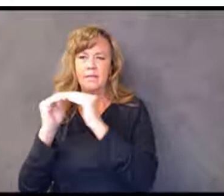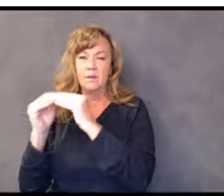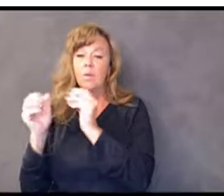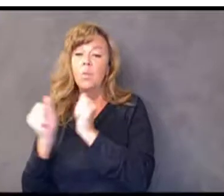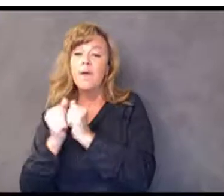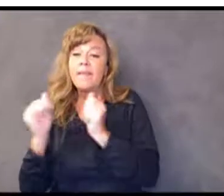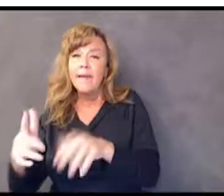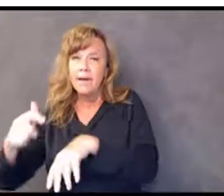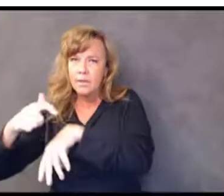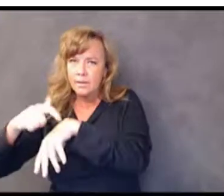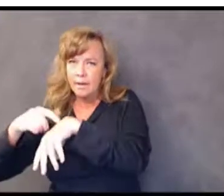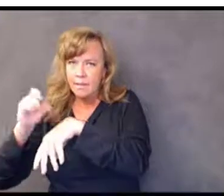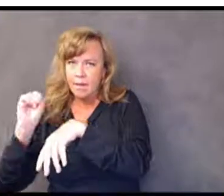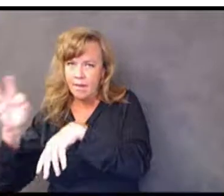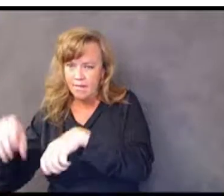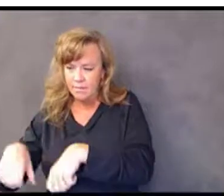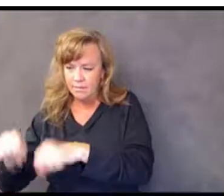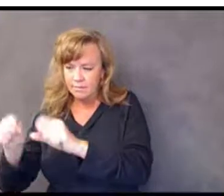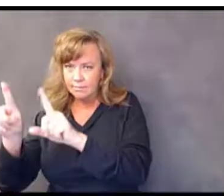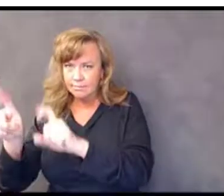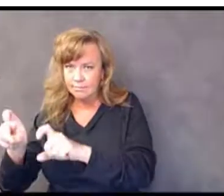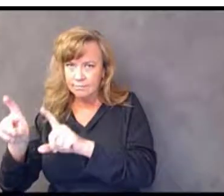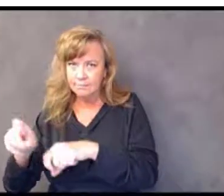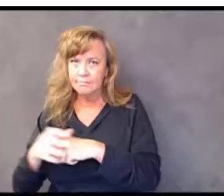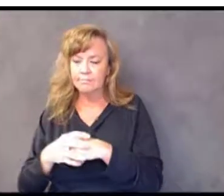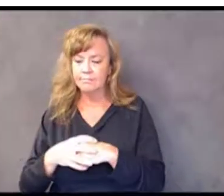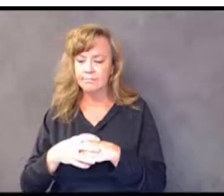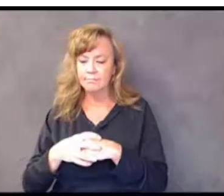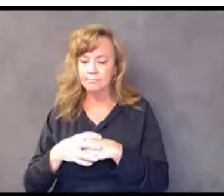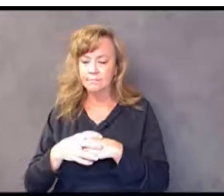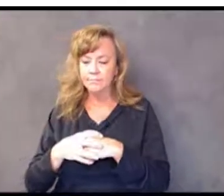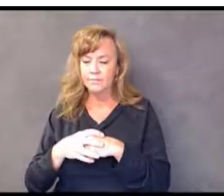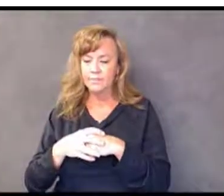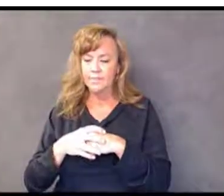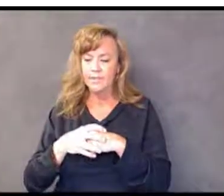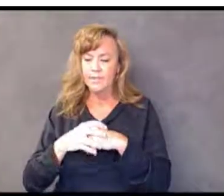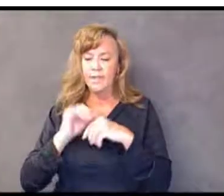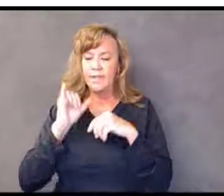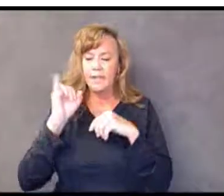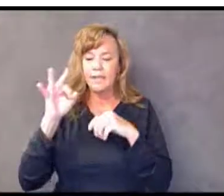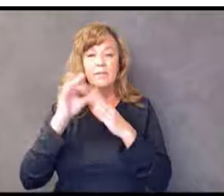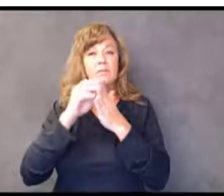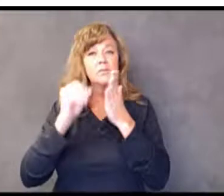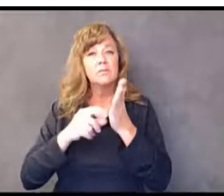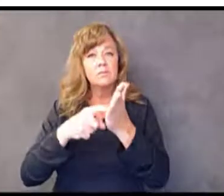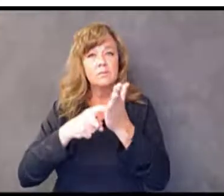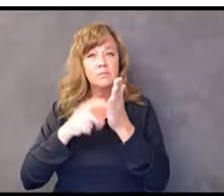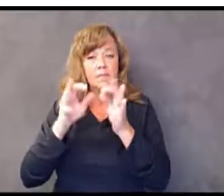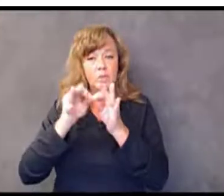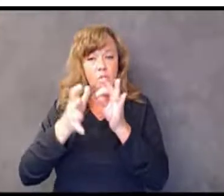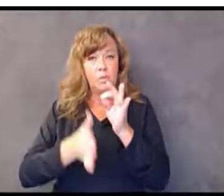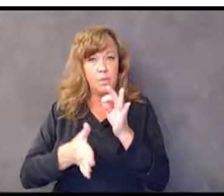accommodation. Students requiring an interpreter for the administration of IRI must have this accommodation